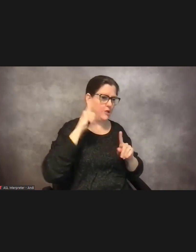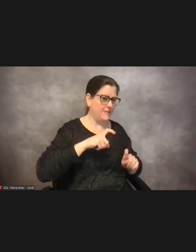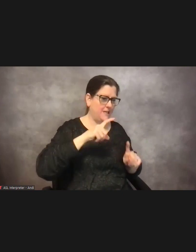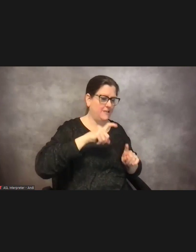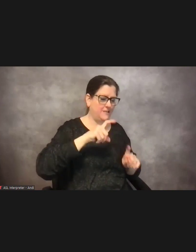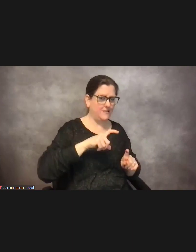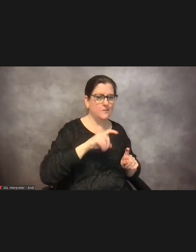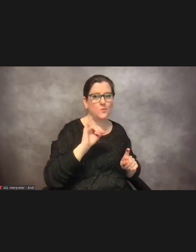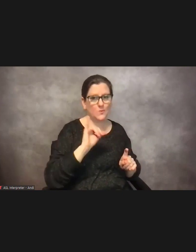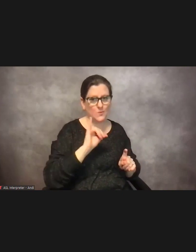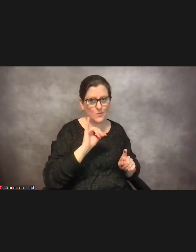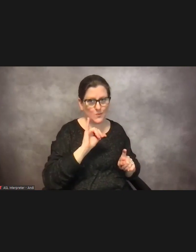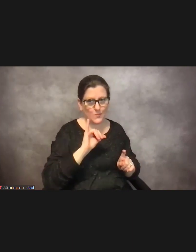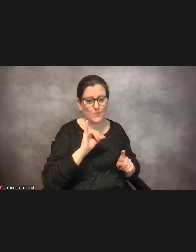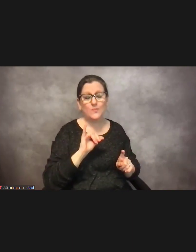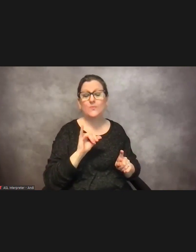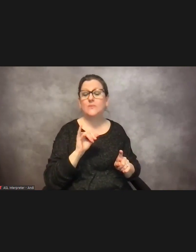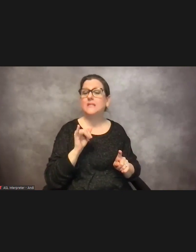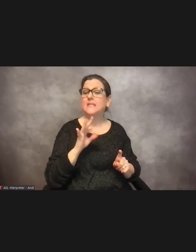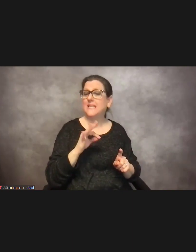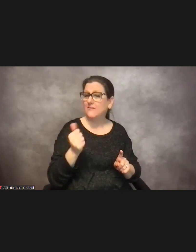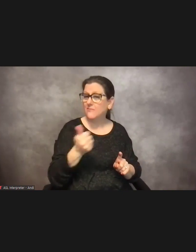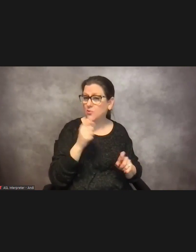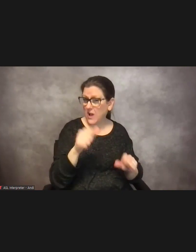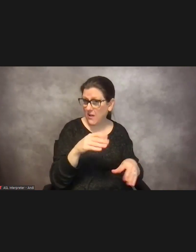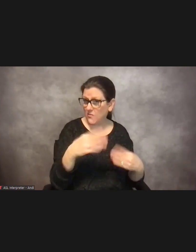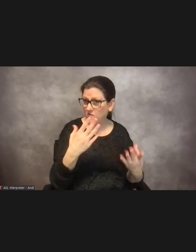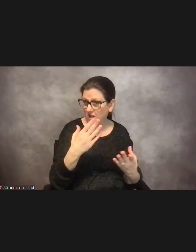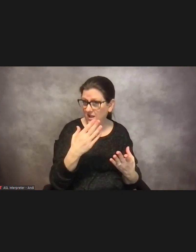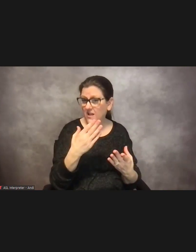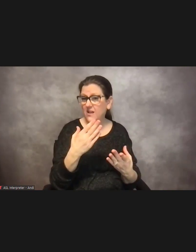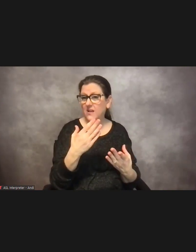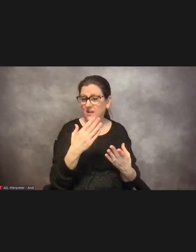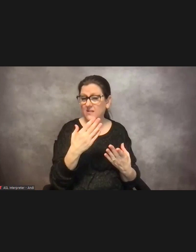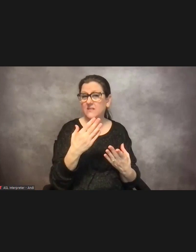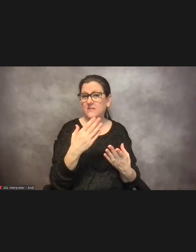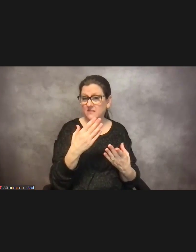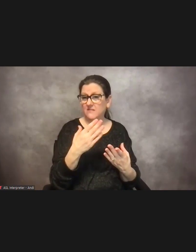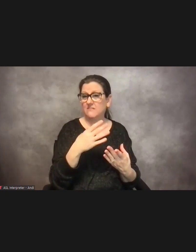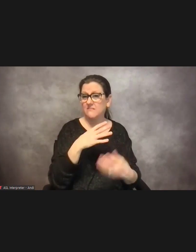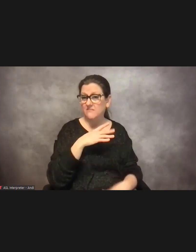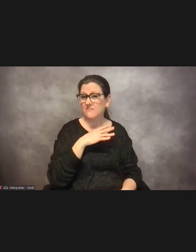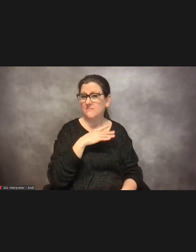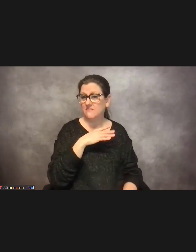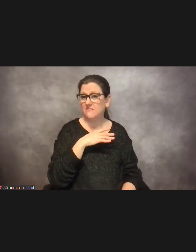screening was part of it and, so, if you could do that, um, that